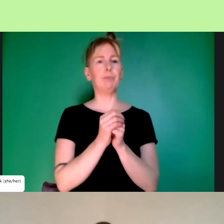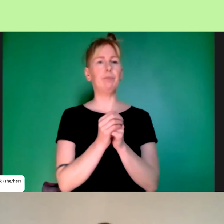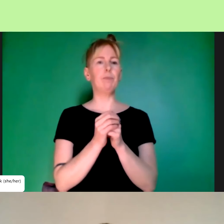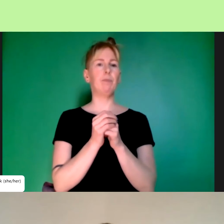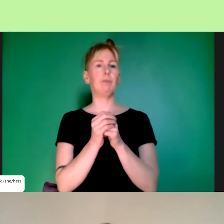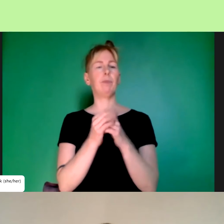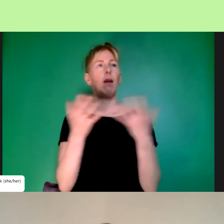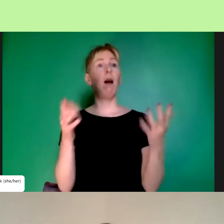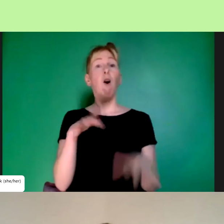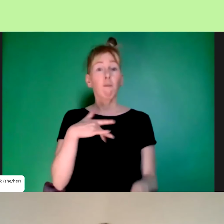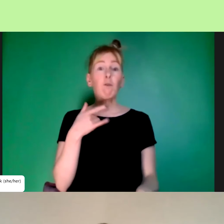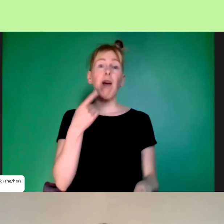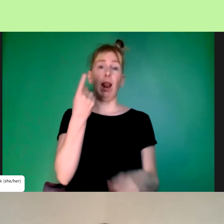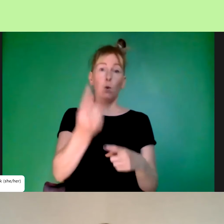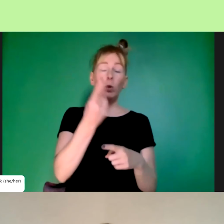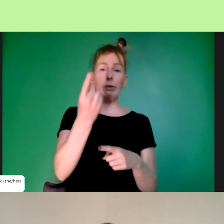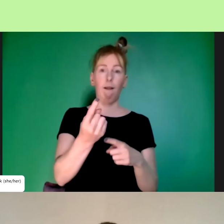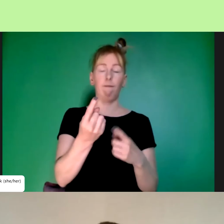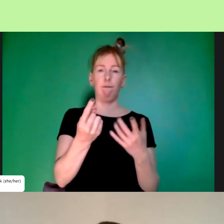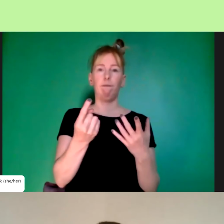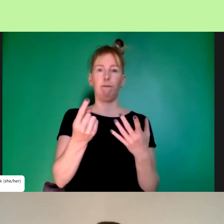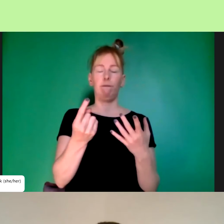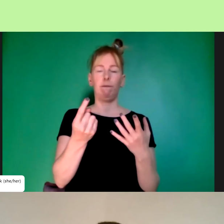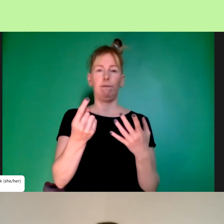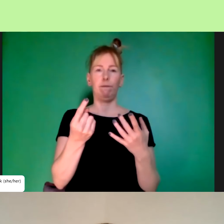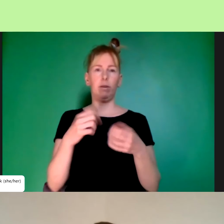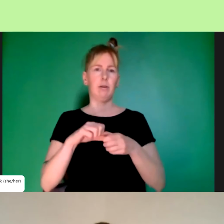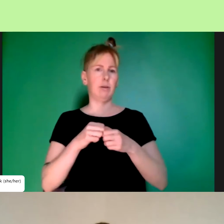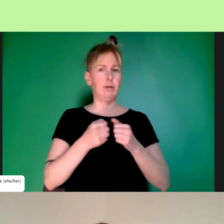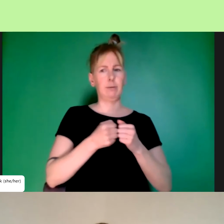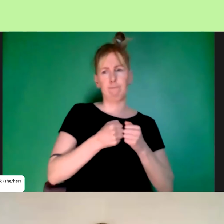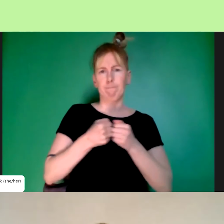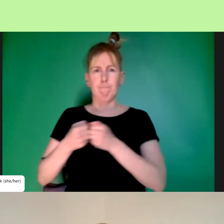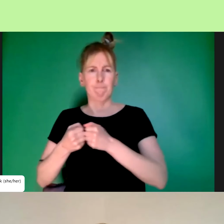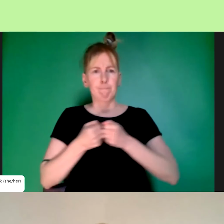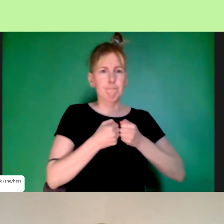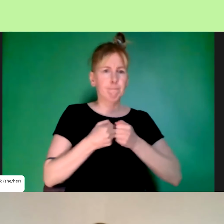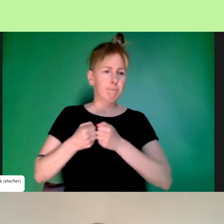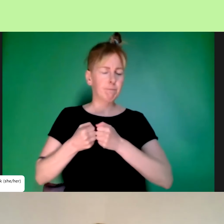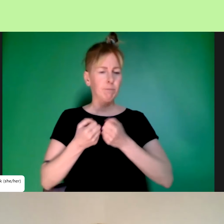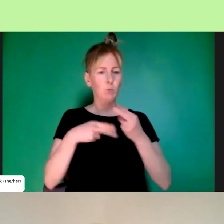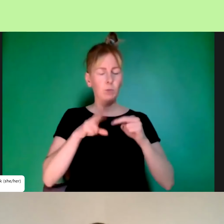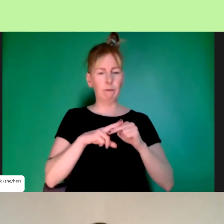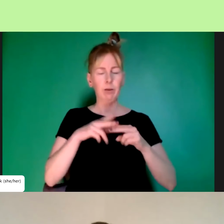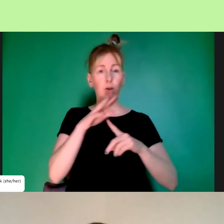tension between on the one hand being a kind of socially vigilant and responsible